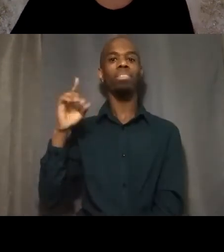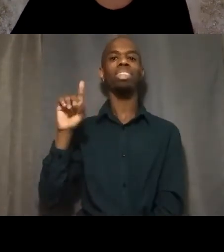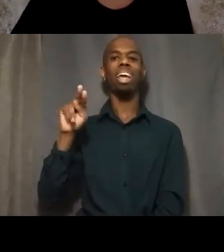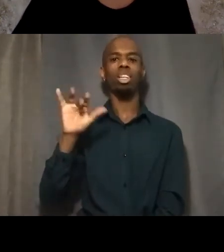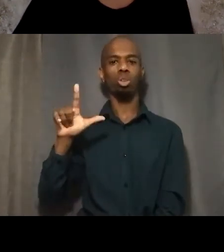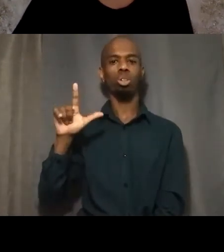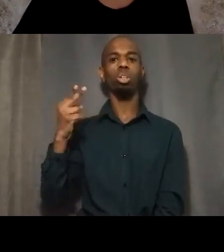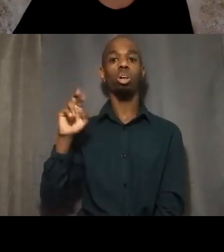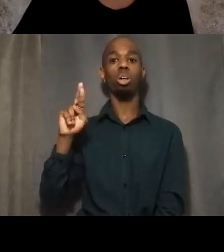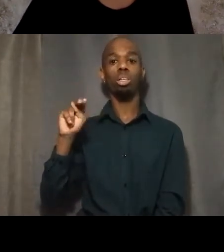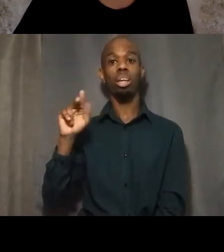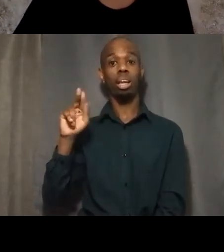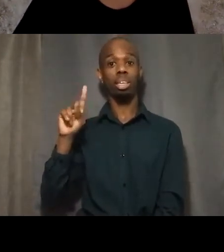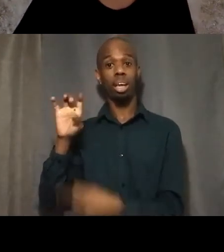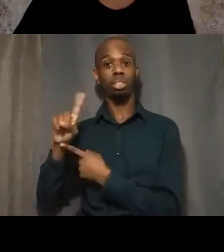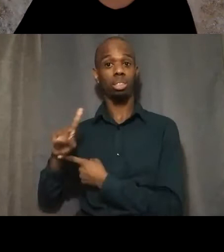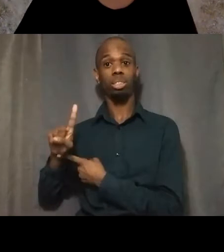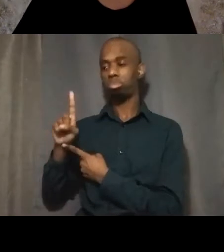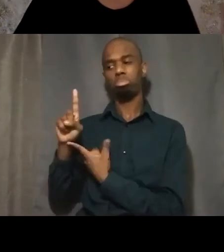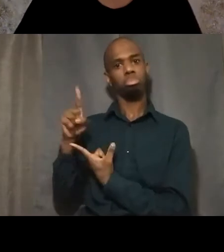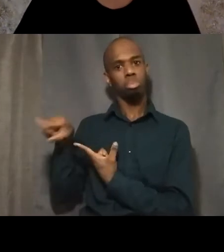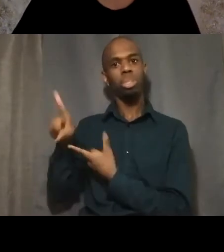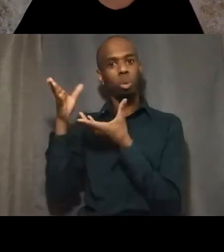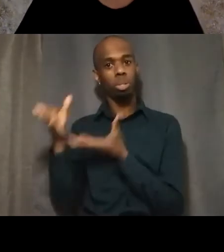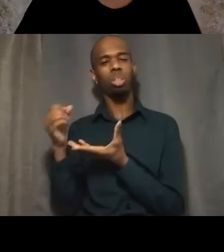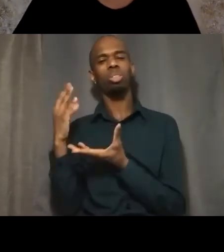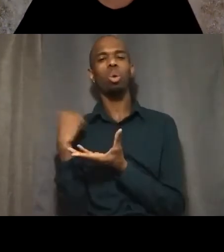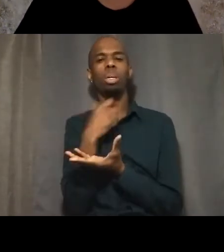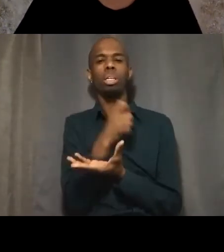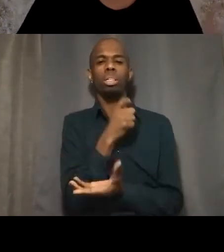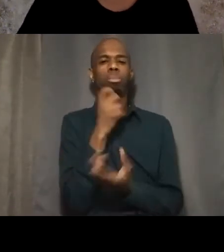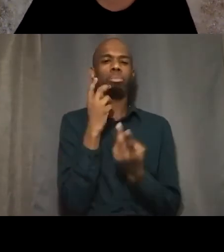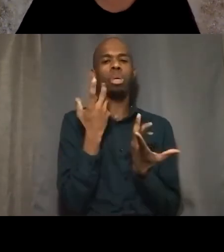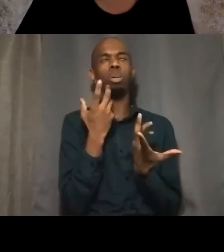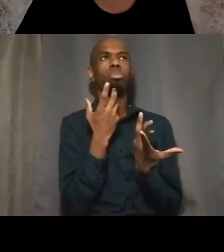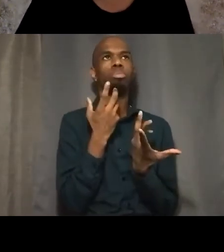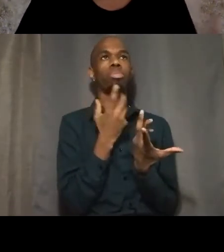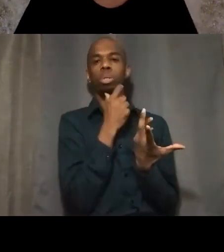So there were no young people, but Marina is a teacher. So she works with students